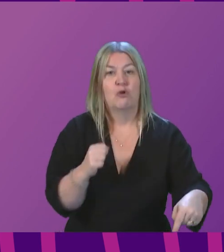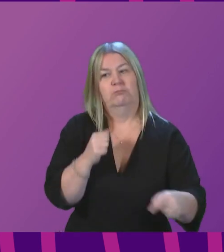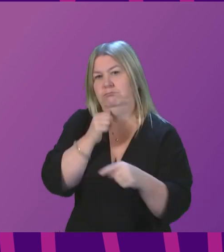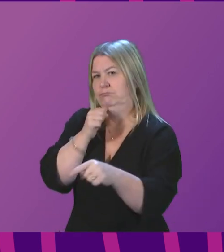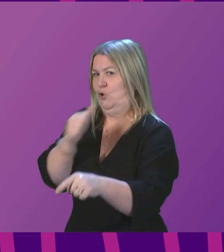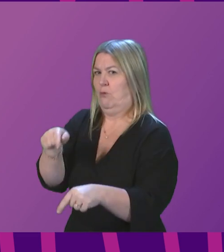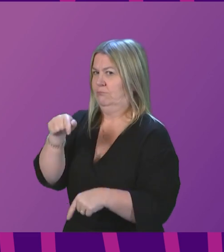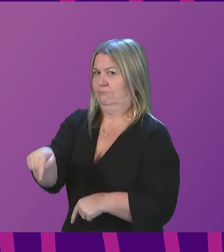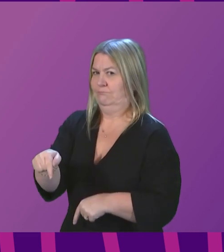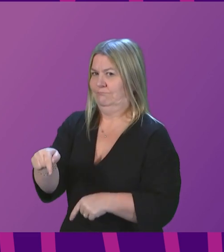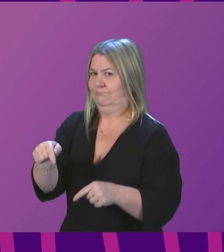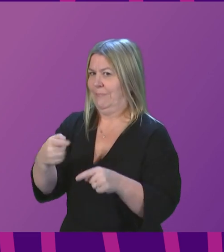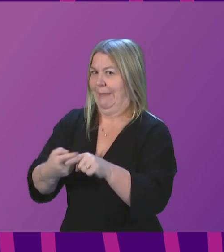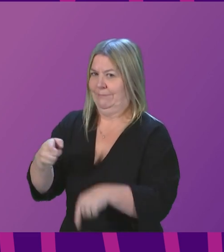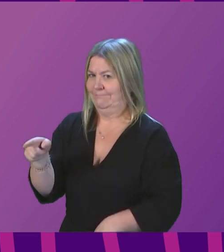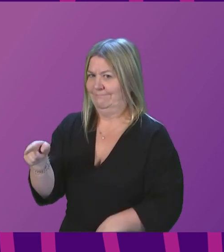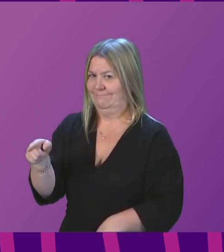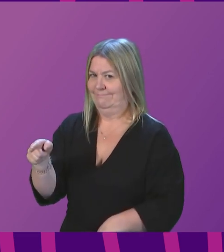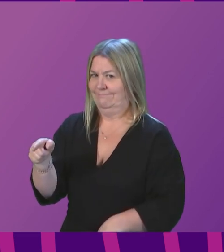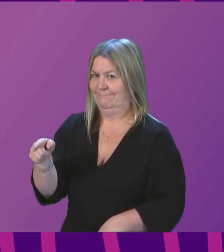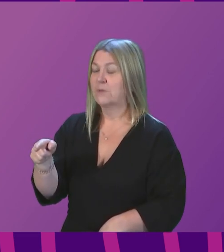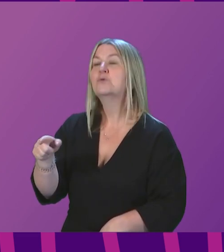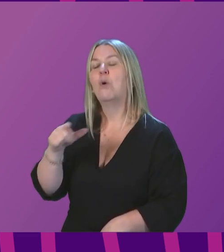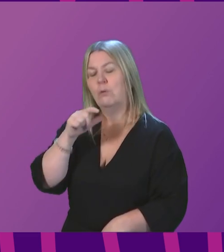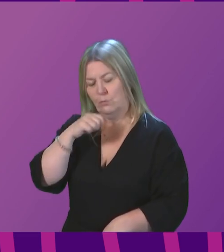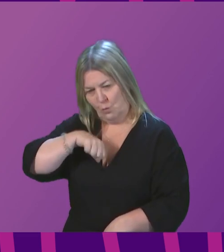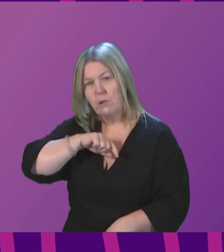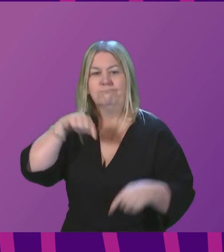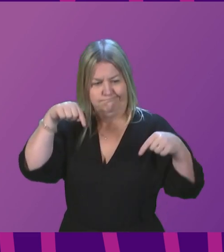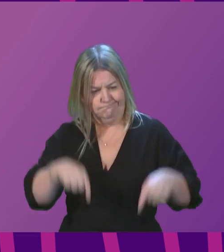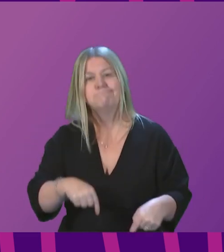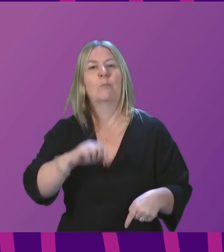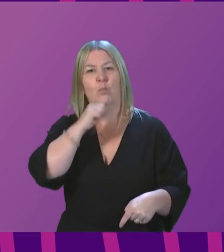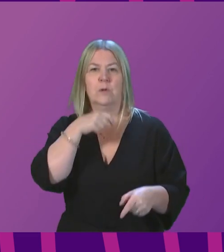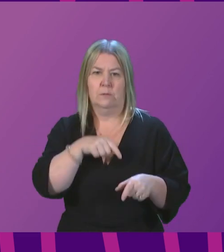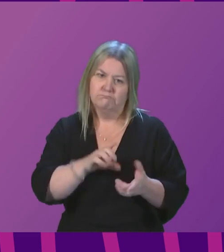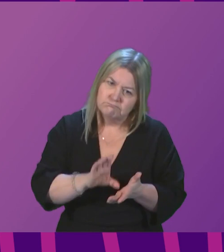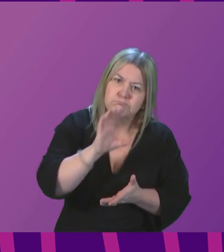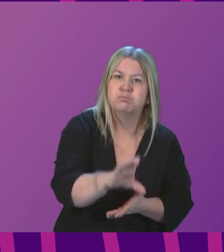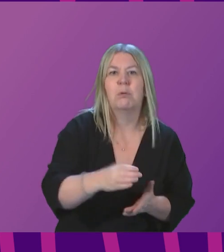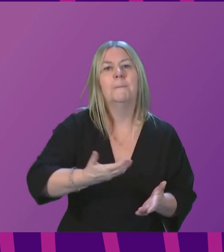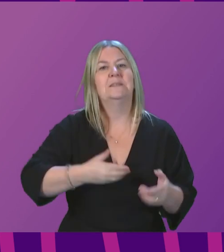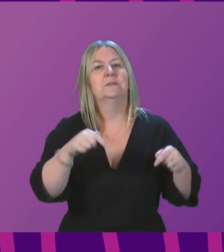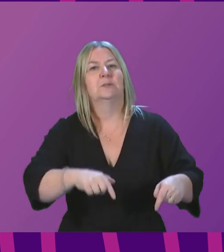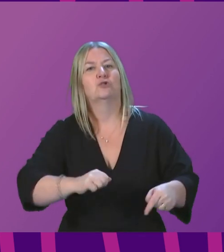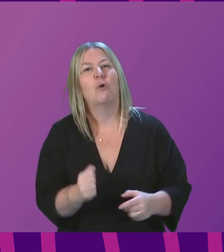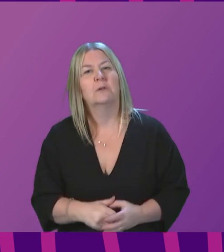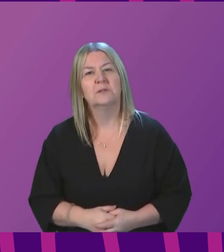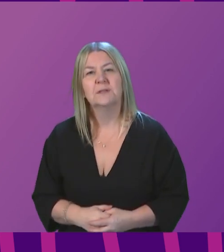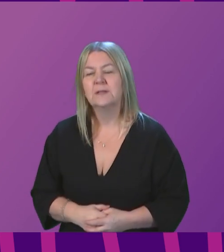We will continue to do the right thing by businesses. The First Minister needs to make her mind up.